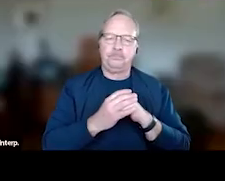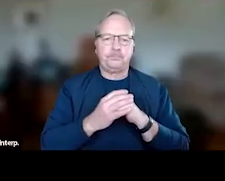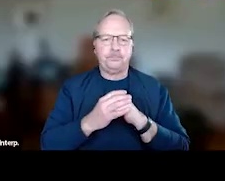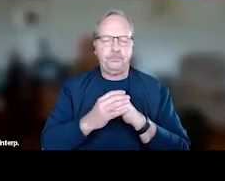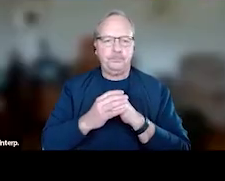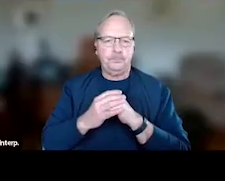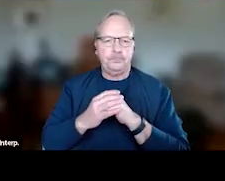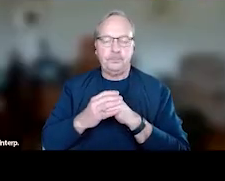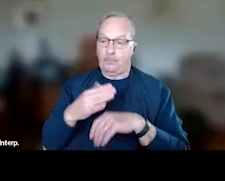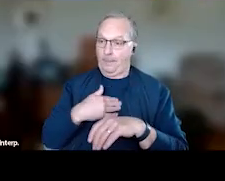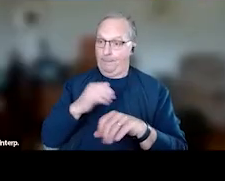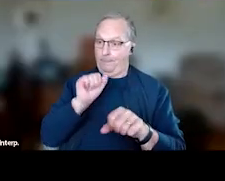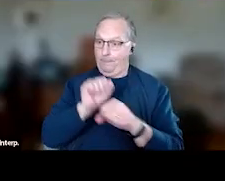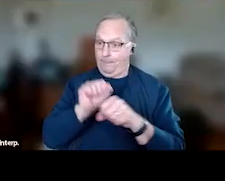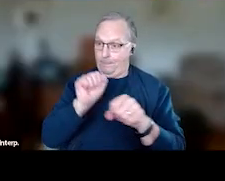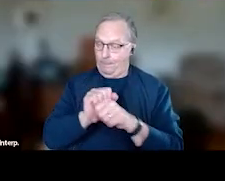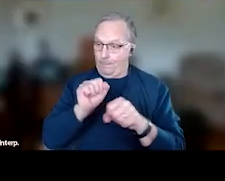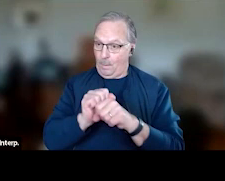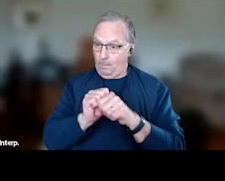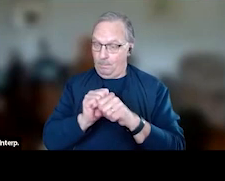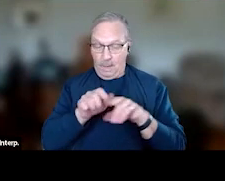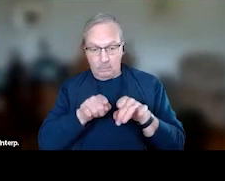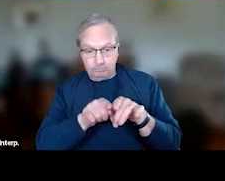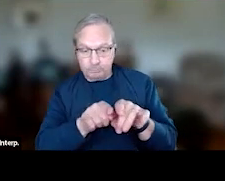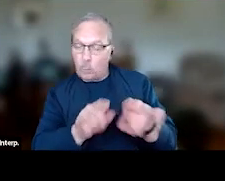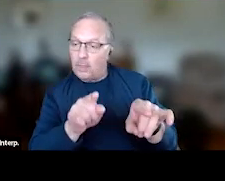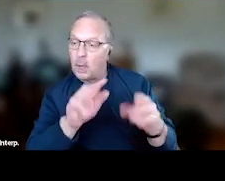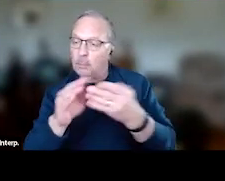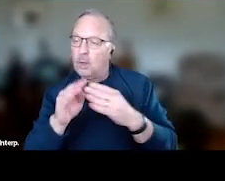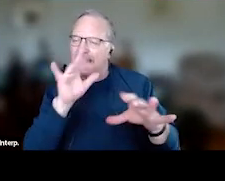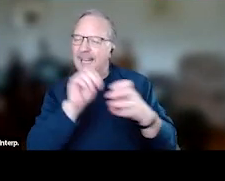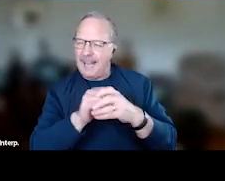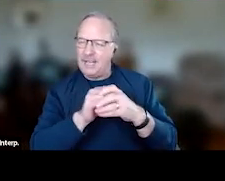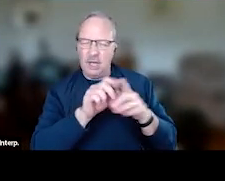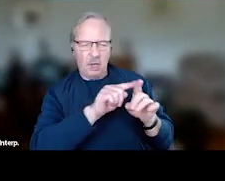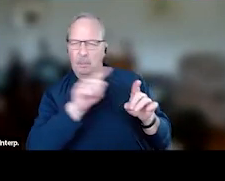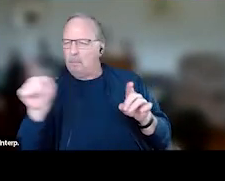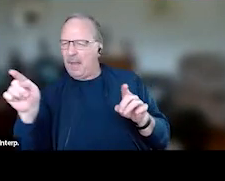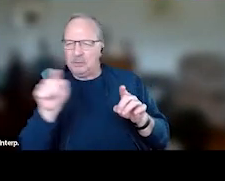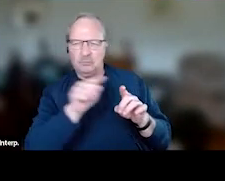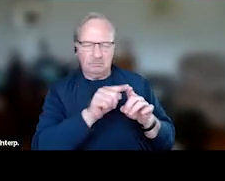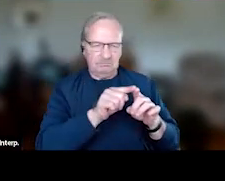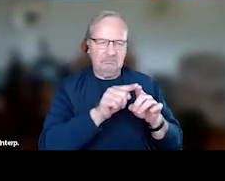My work is aligned with the community engagement spectrum, which is informing,